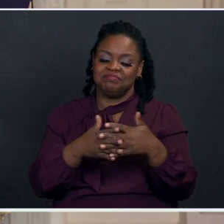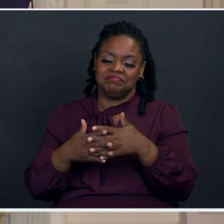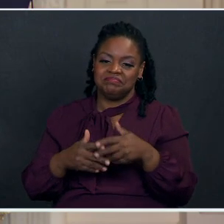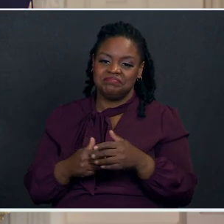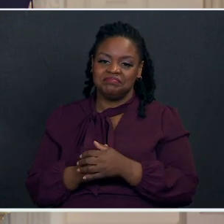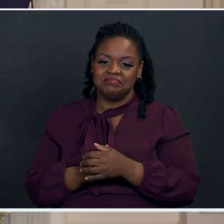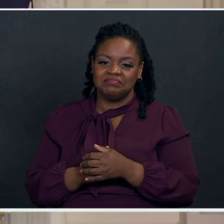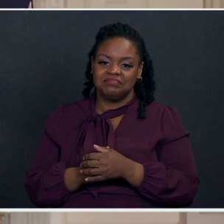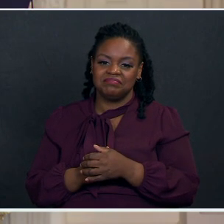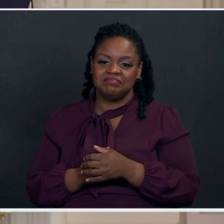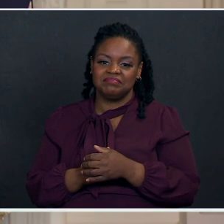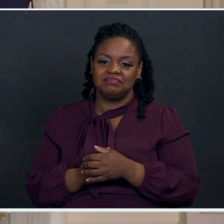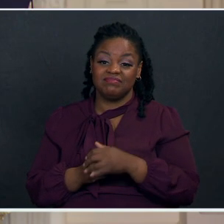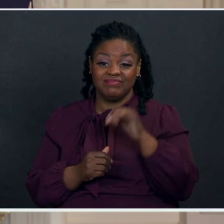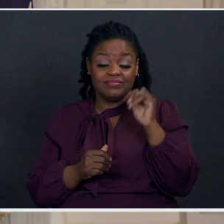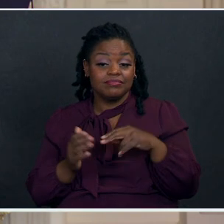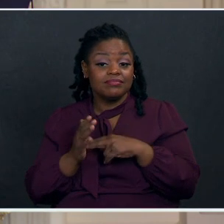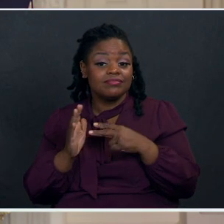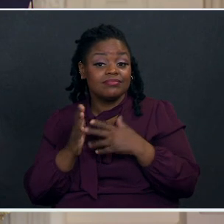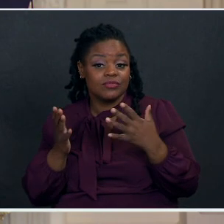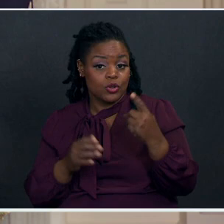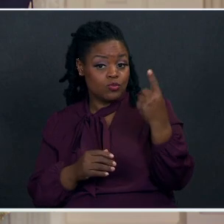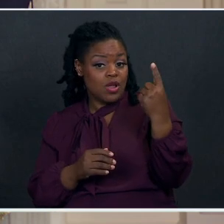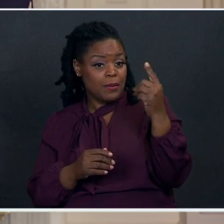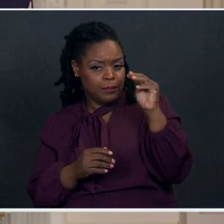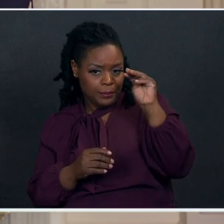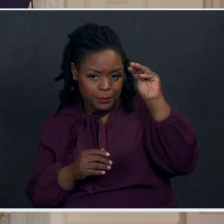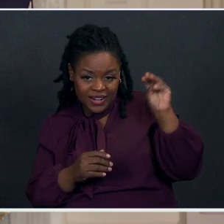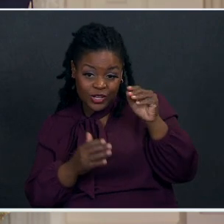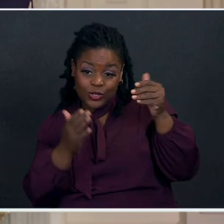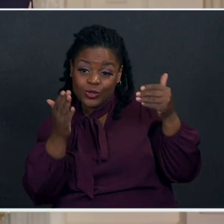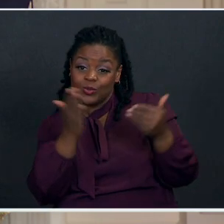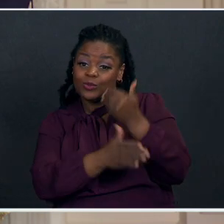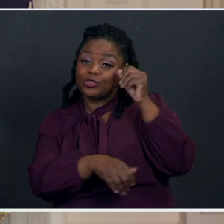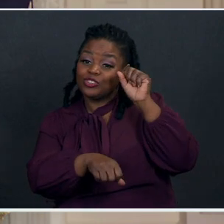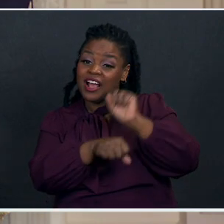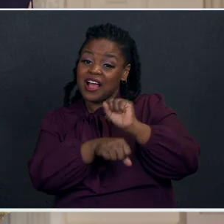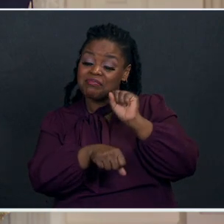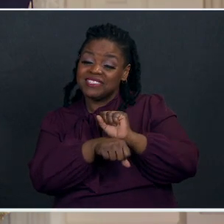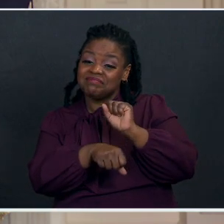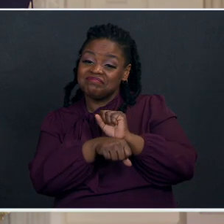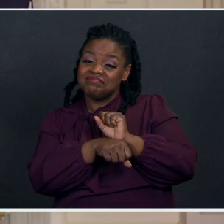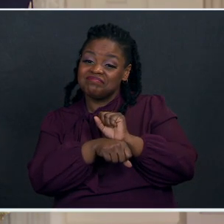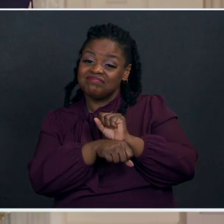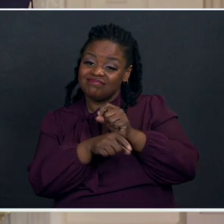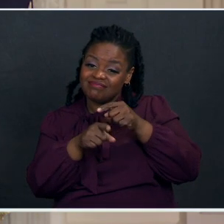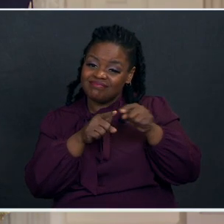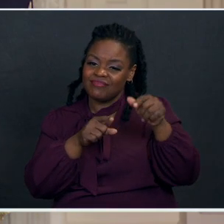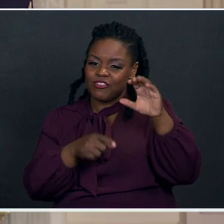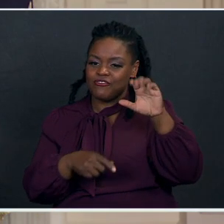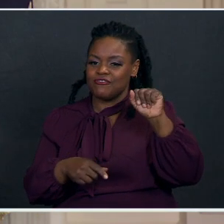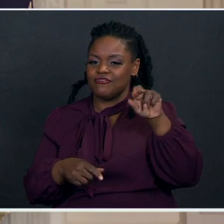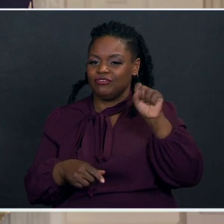this will mean one million new jobs in the American automobile industry. One million. And we'll do another thing: